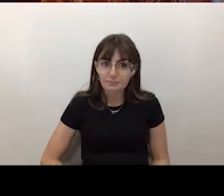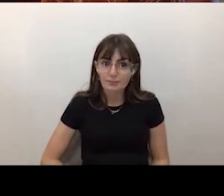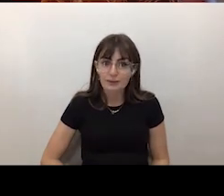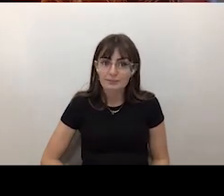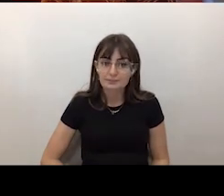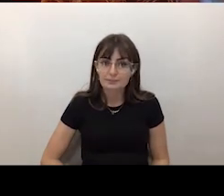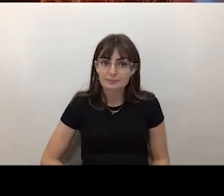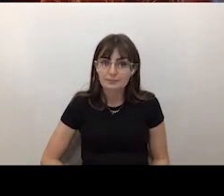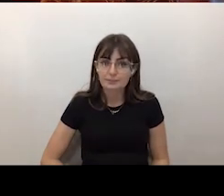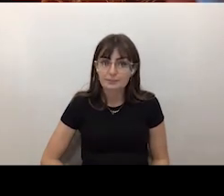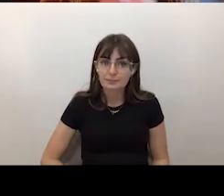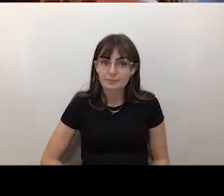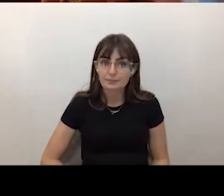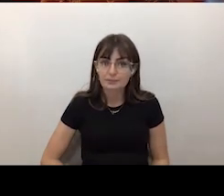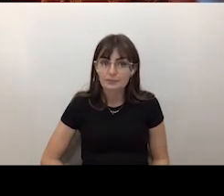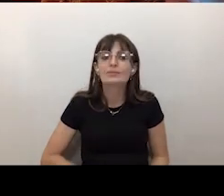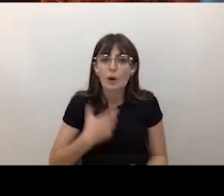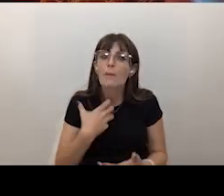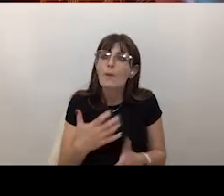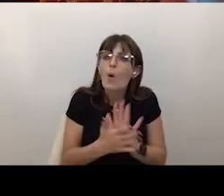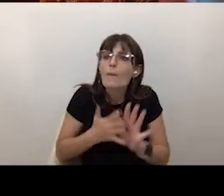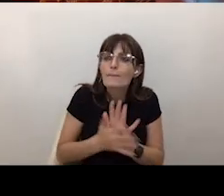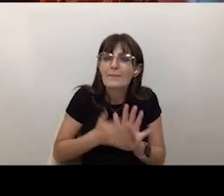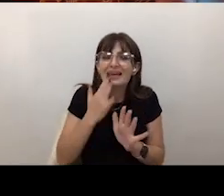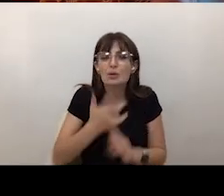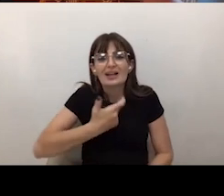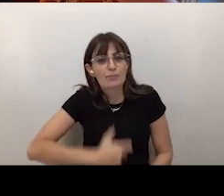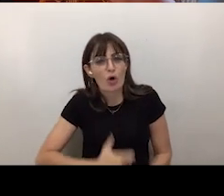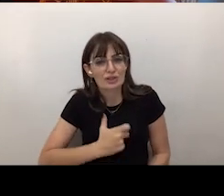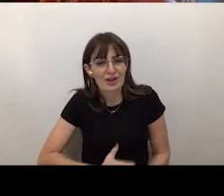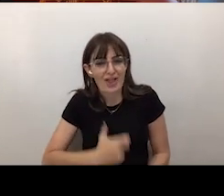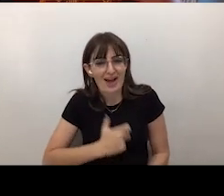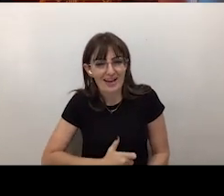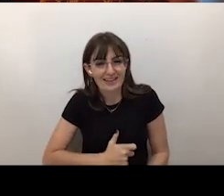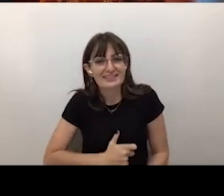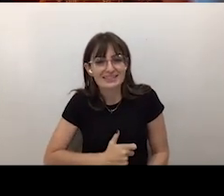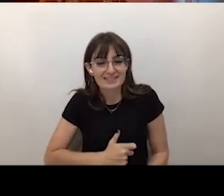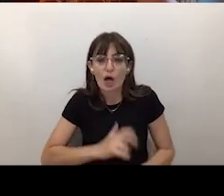It allows you to personalise interests when there is the time element as well when you can match